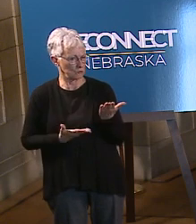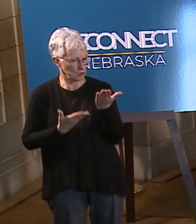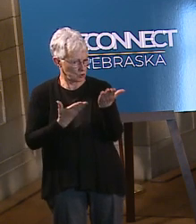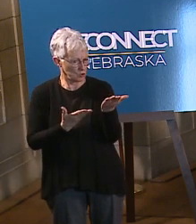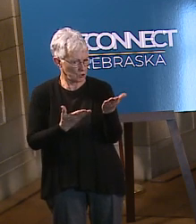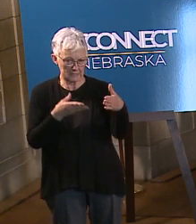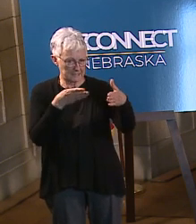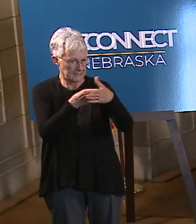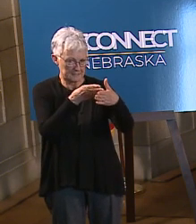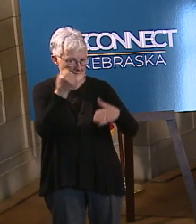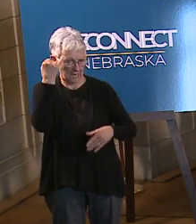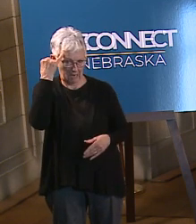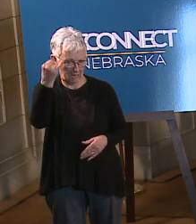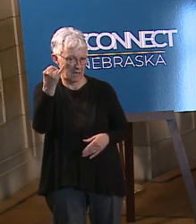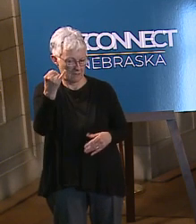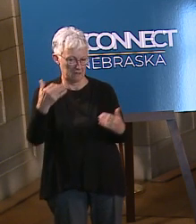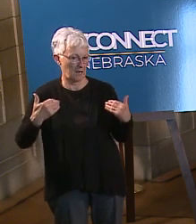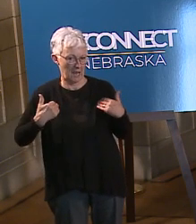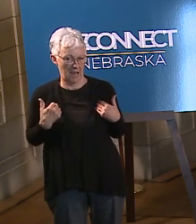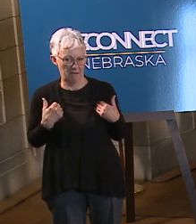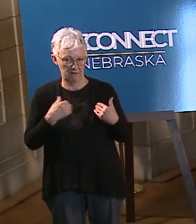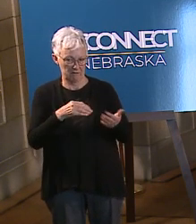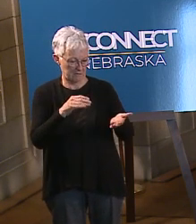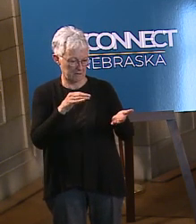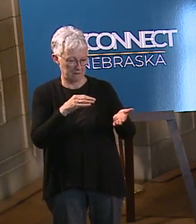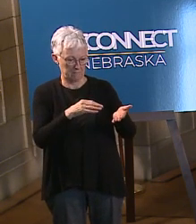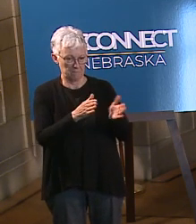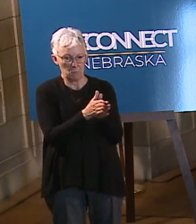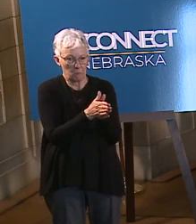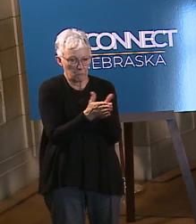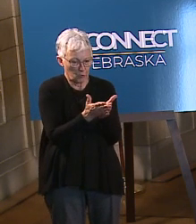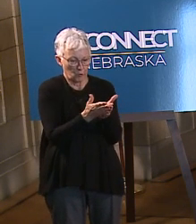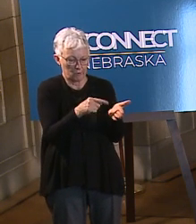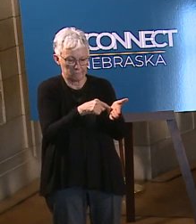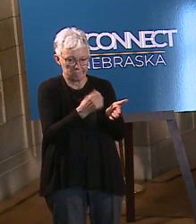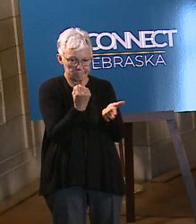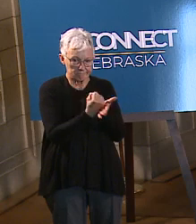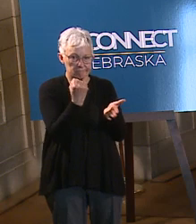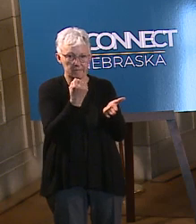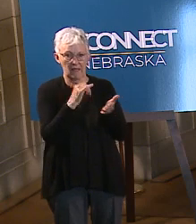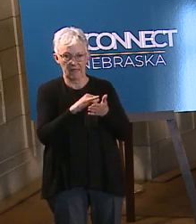ARE ENCOURAGING PEOPLE TO GET